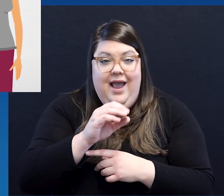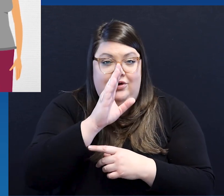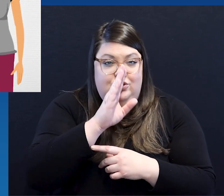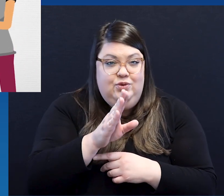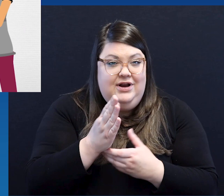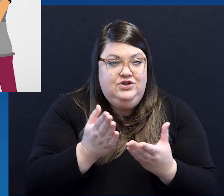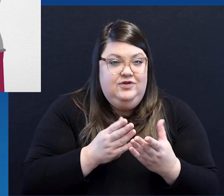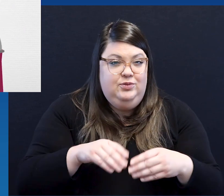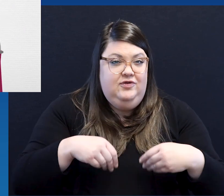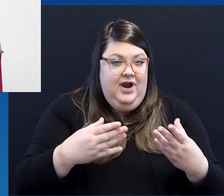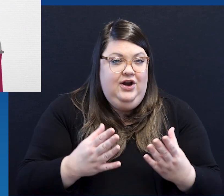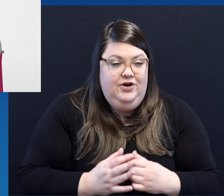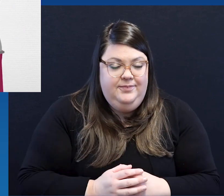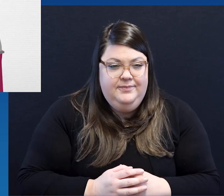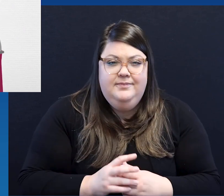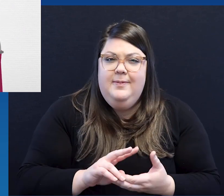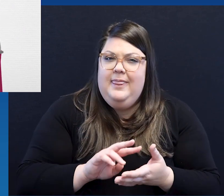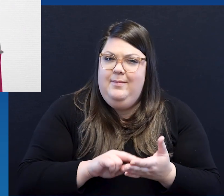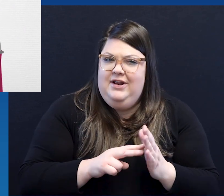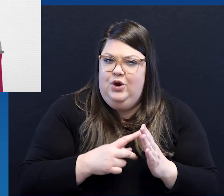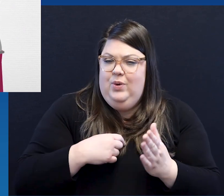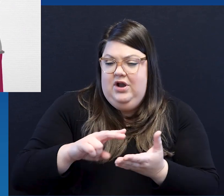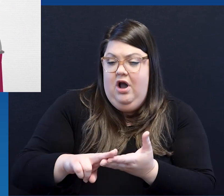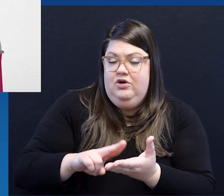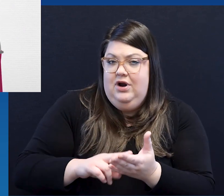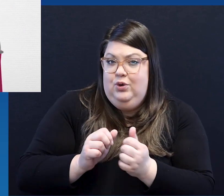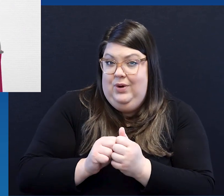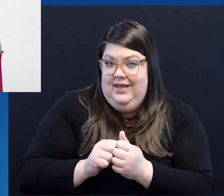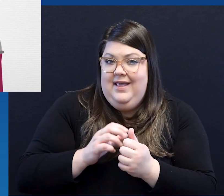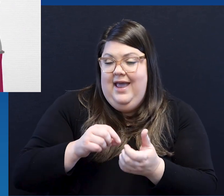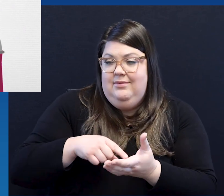That means we're contracted as a managed care organization or MCO,